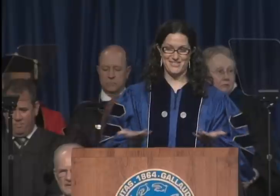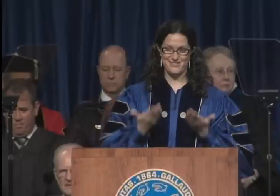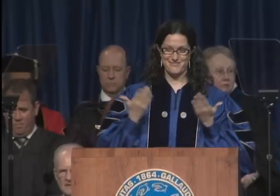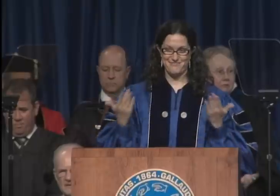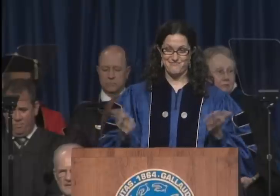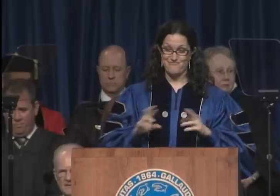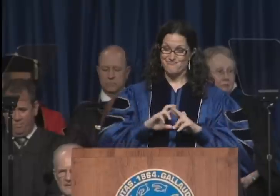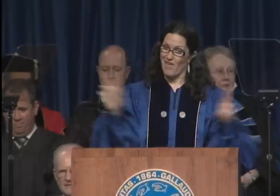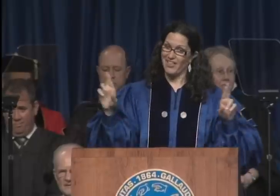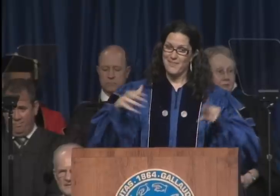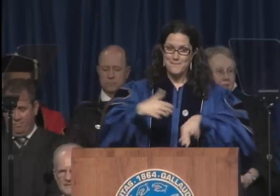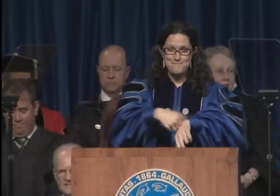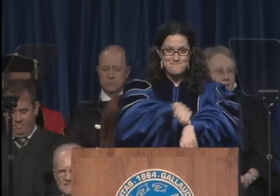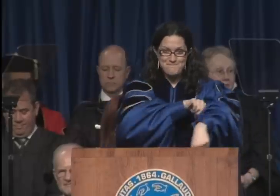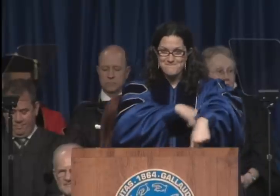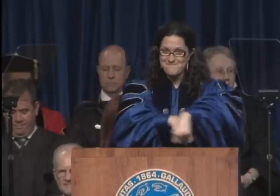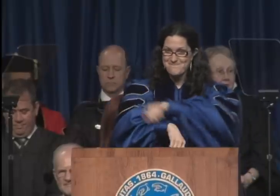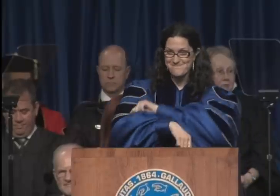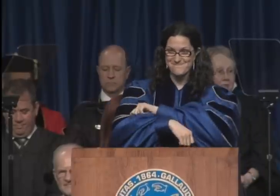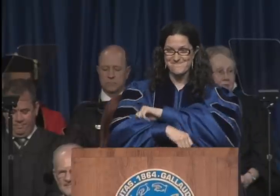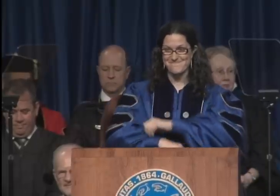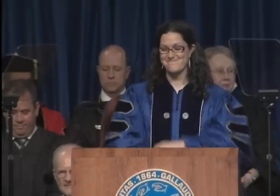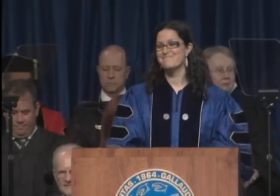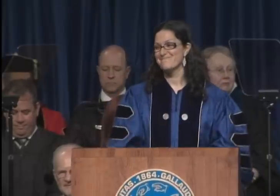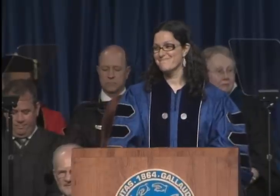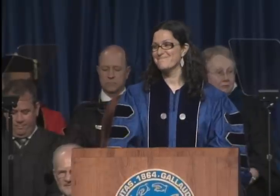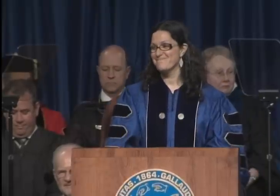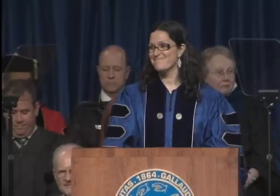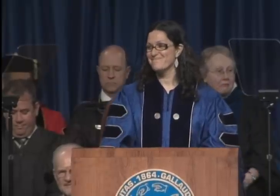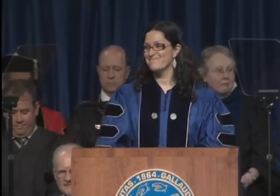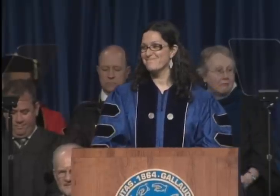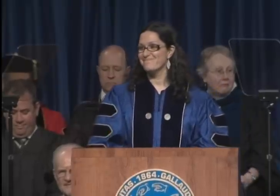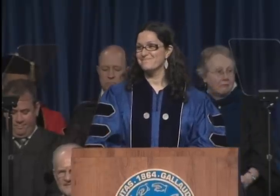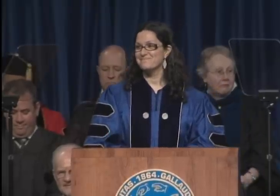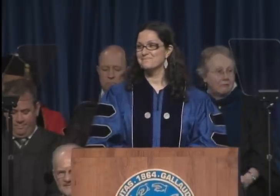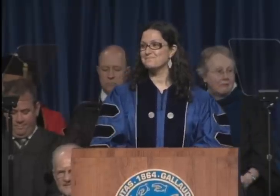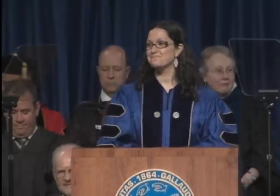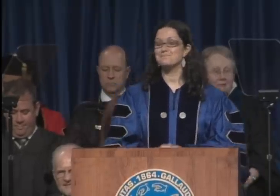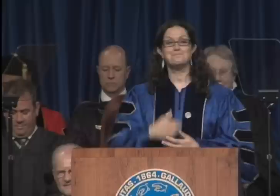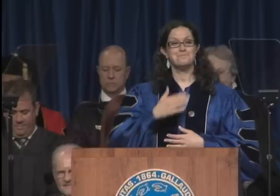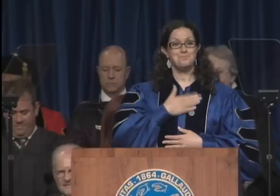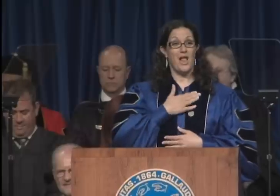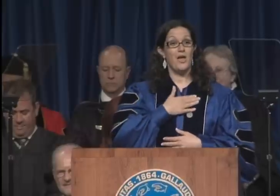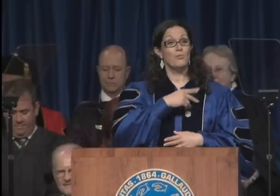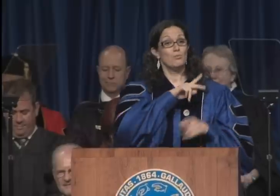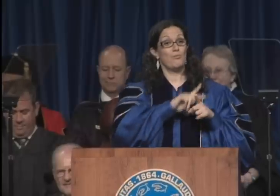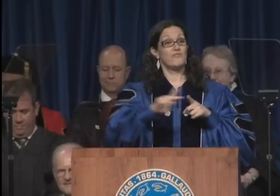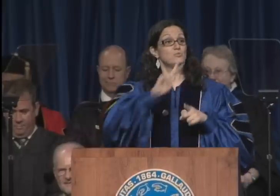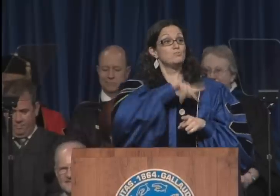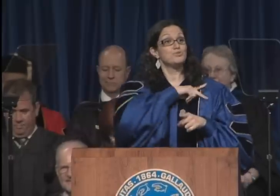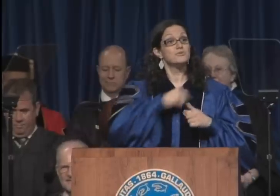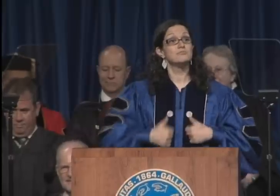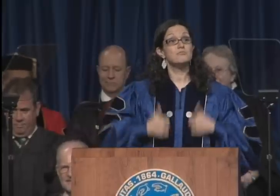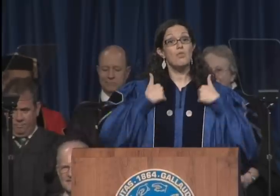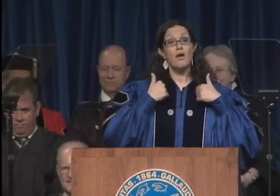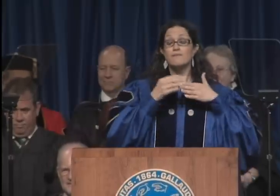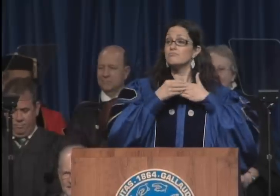Now, I am on my way to becoming an administrator!